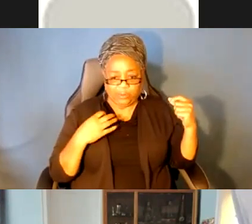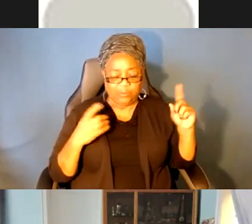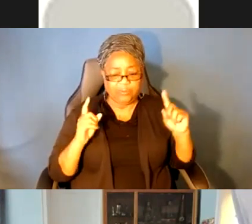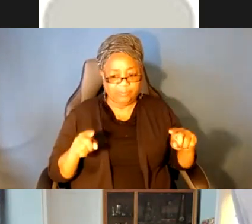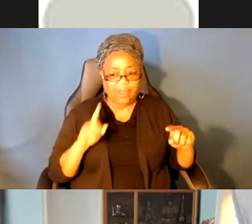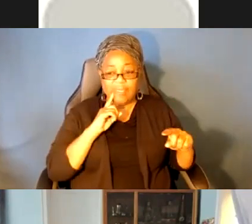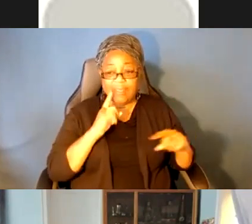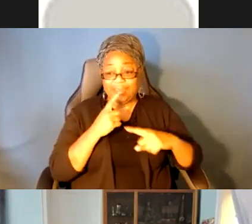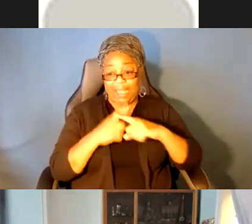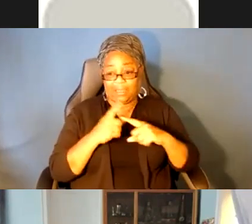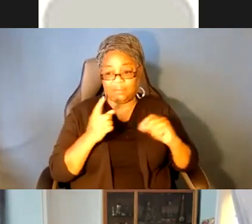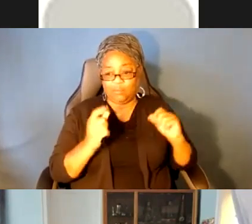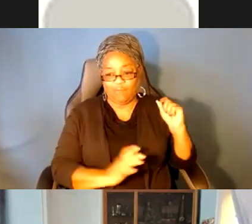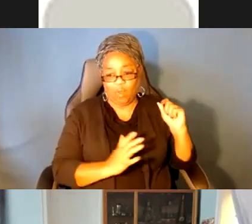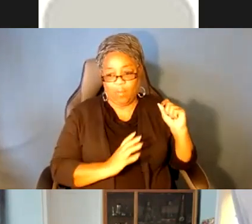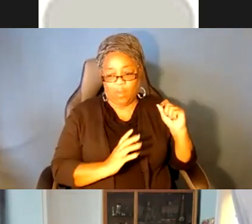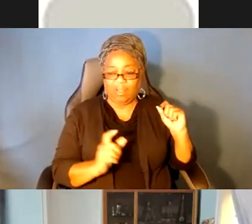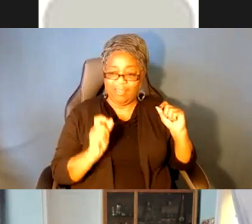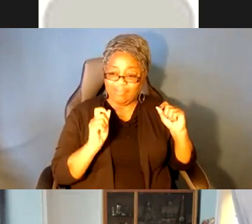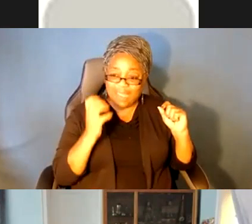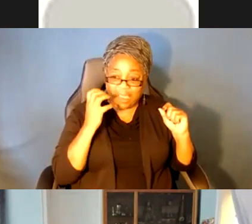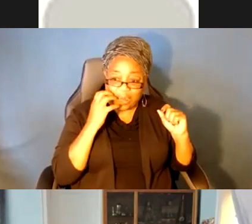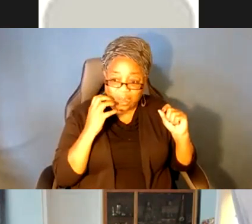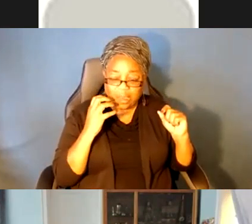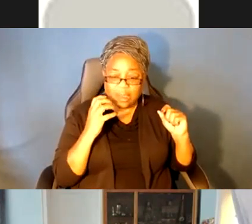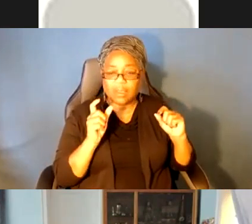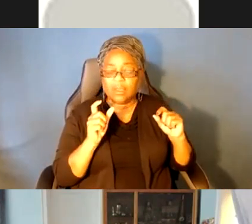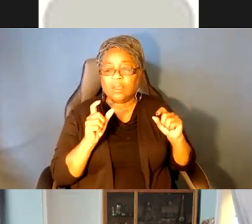It is thick and squared off in the ends